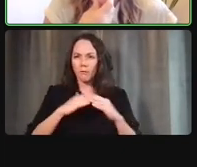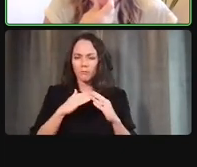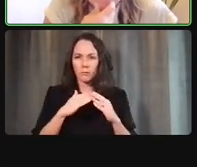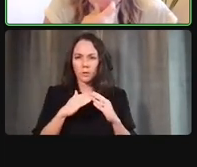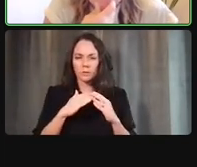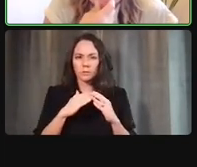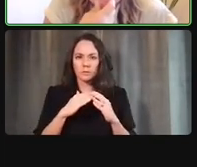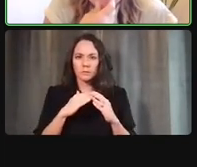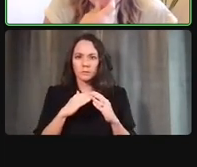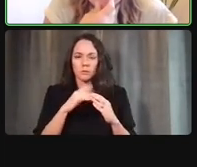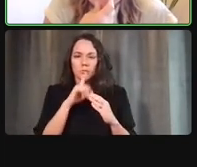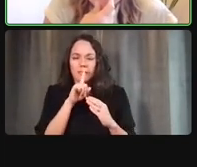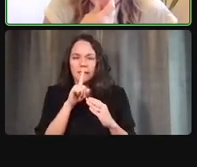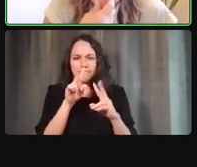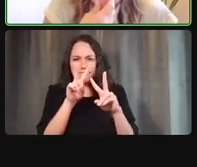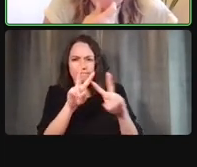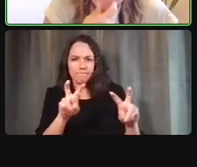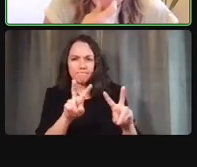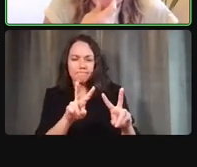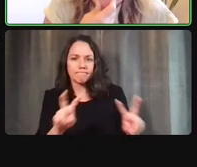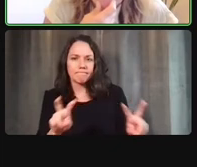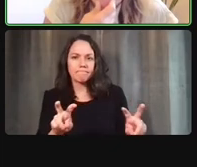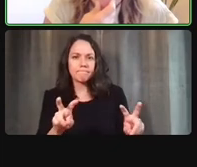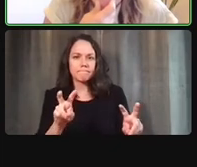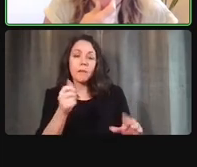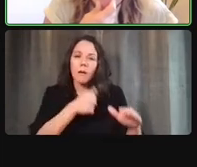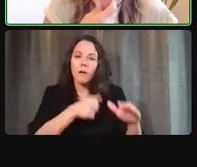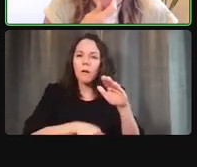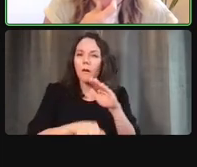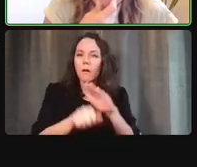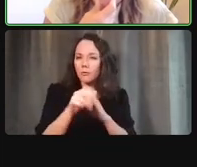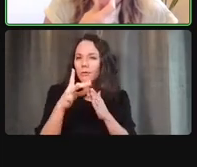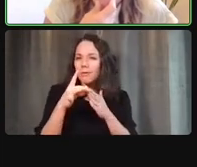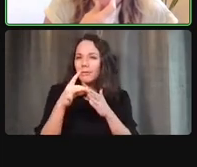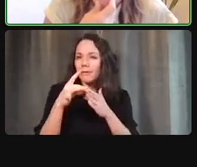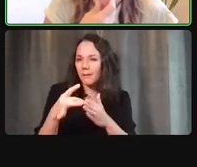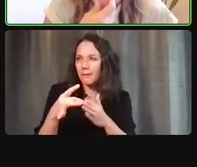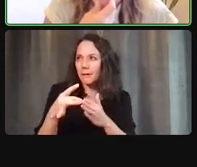in the hands of or under the guidance of our art therapist,